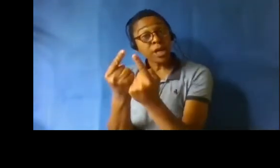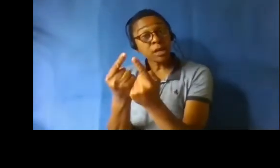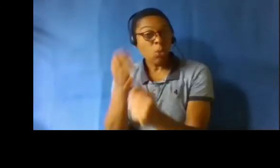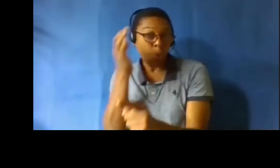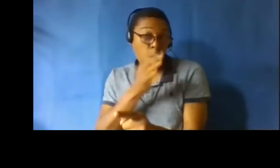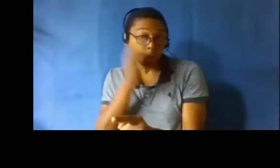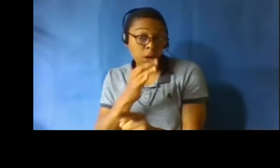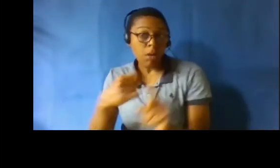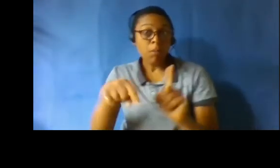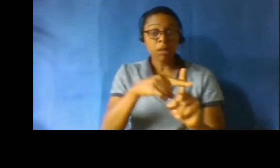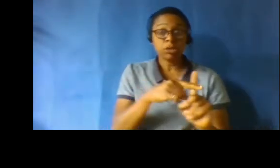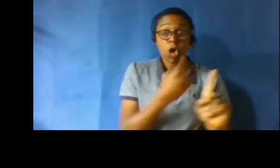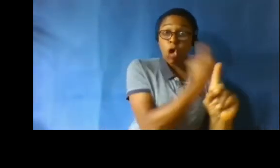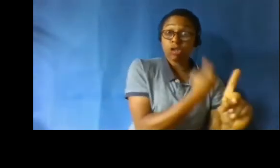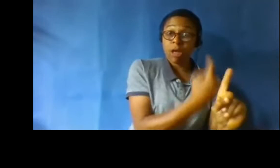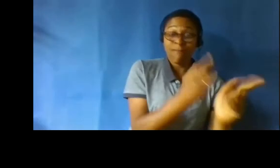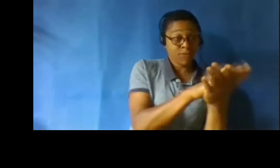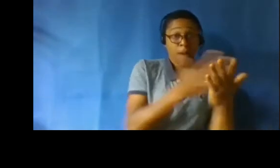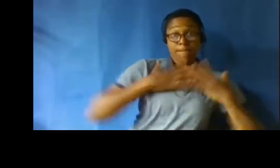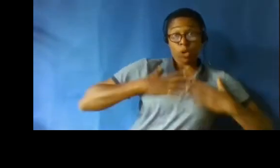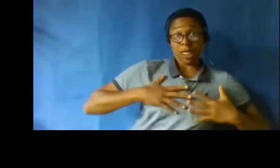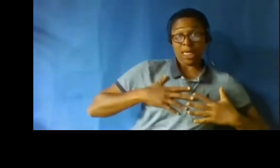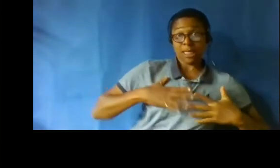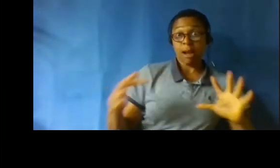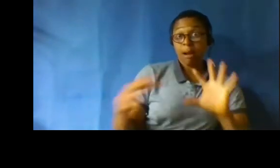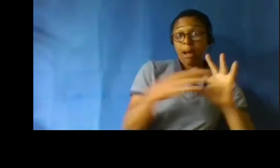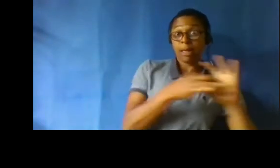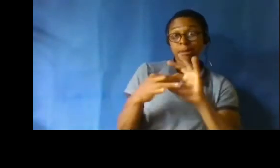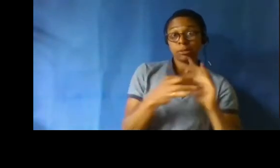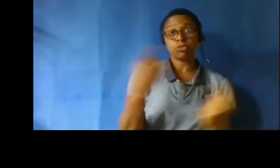her exploration is brilliantly insightful she specifically points out